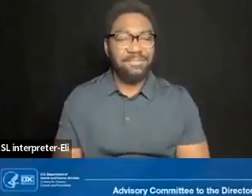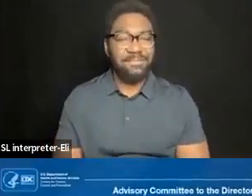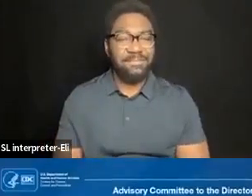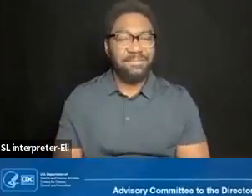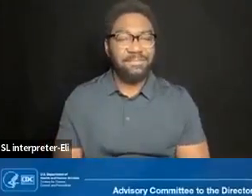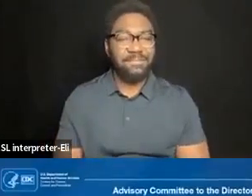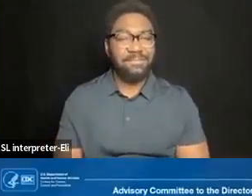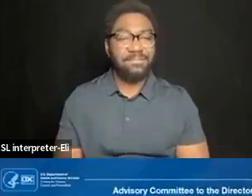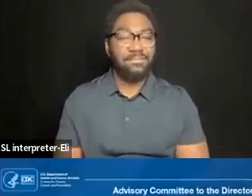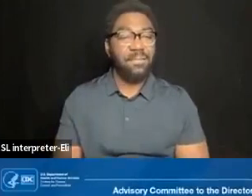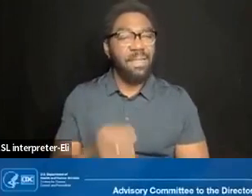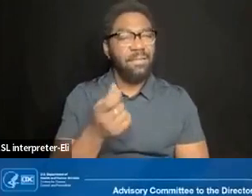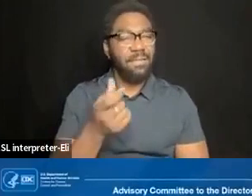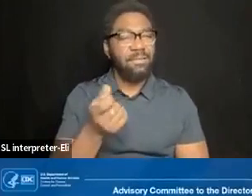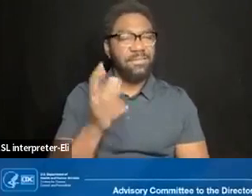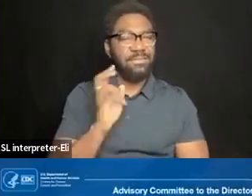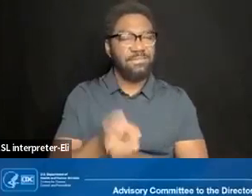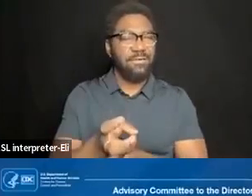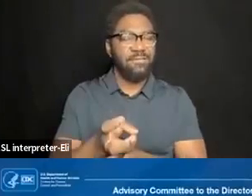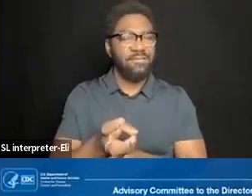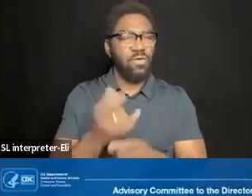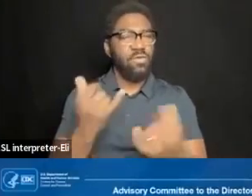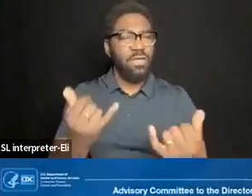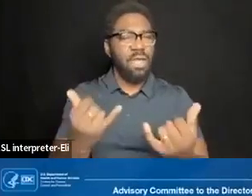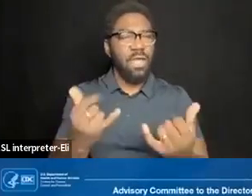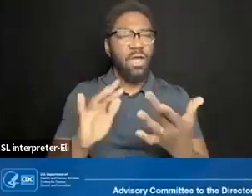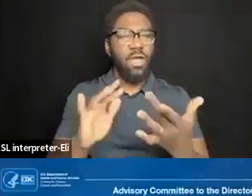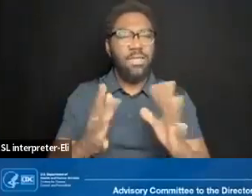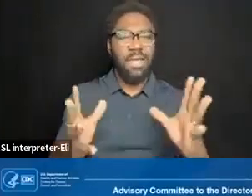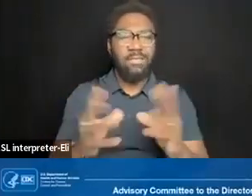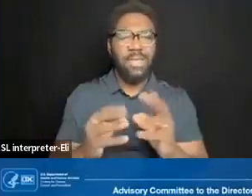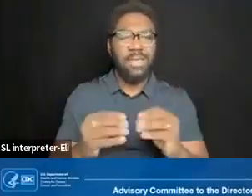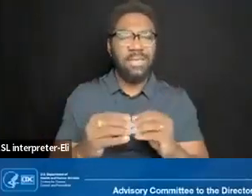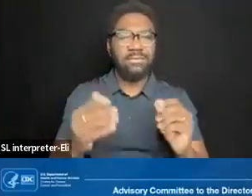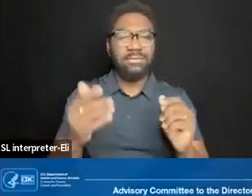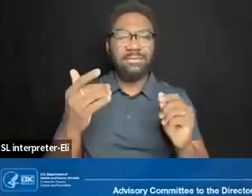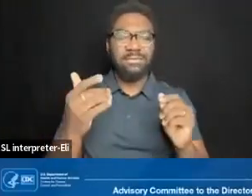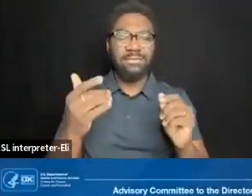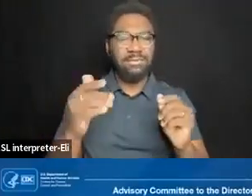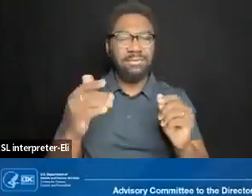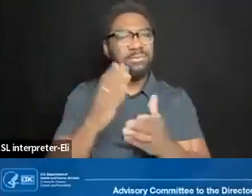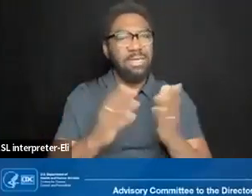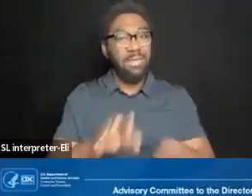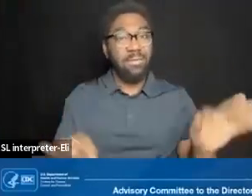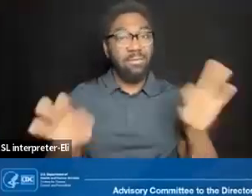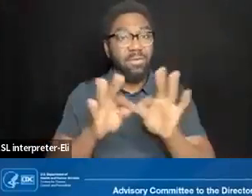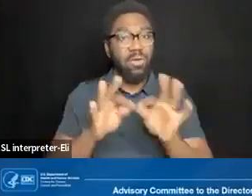It's a little tough in these virtual meetings with some important votes to know exactly how much time to schedule.